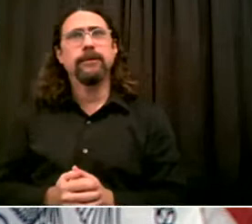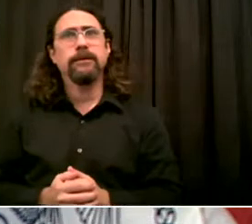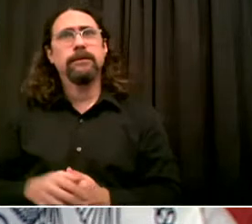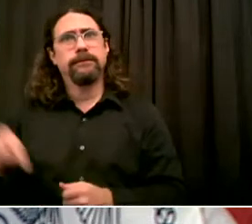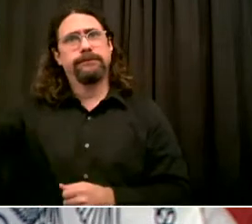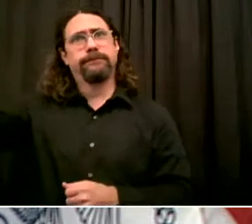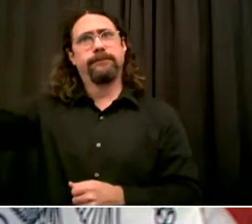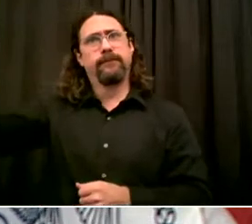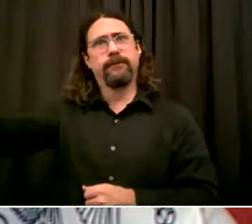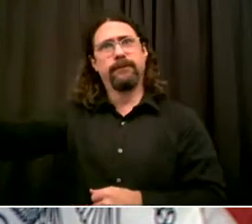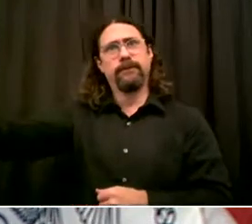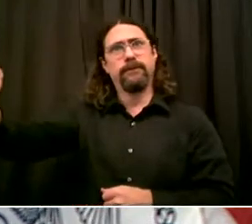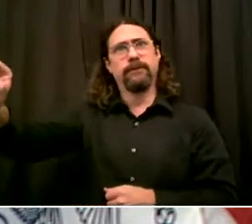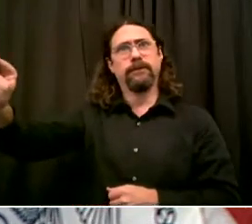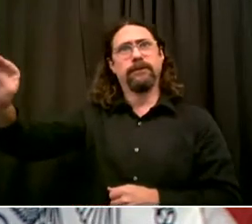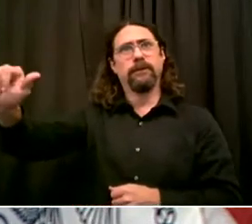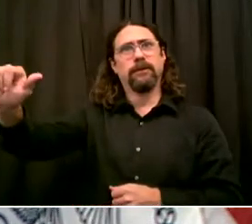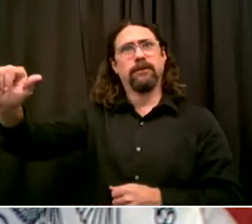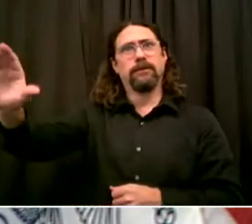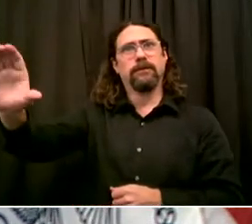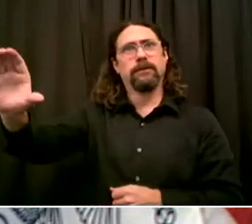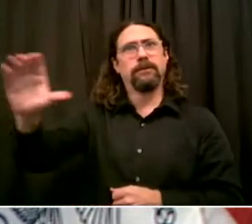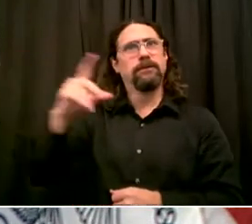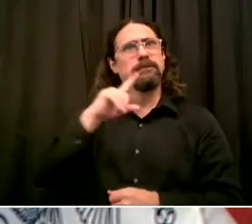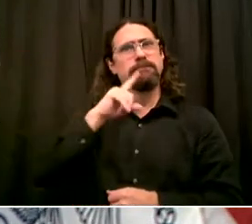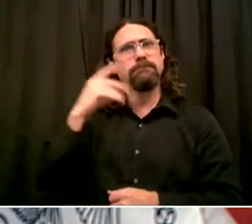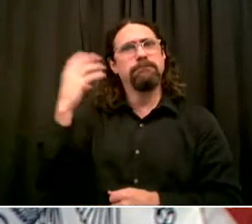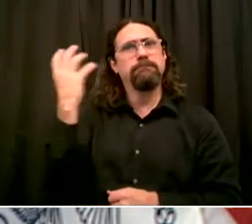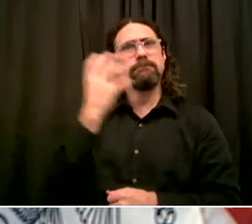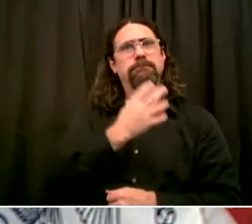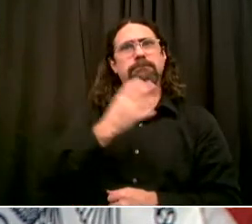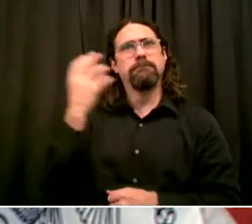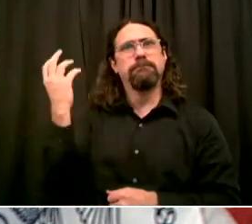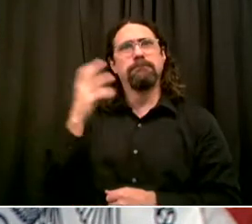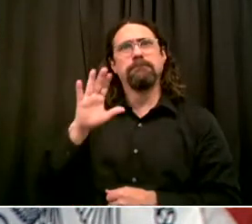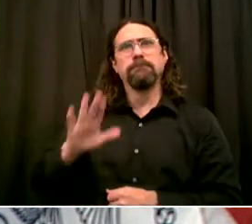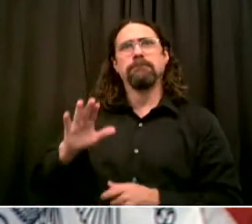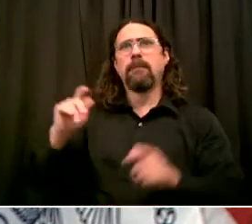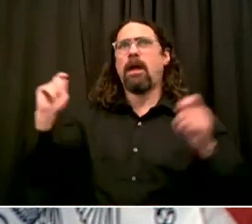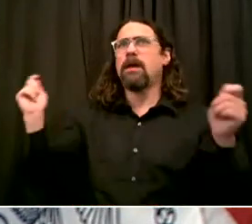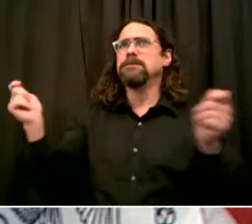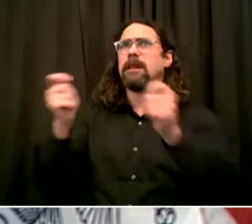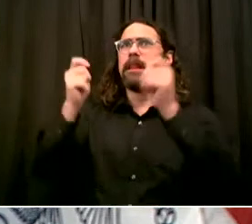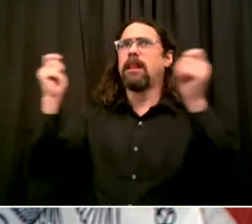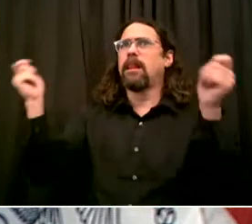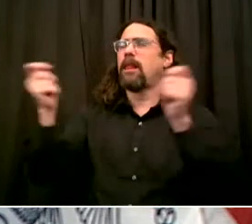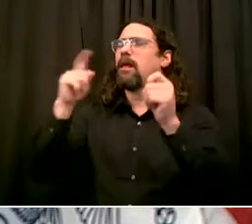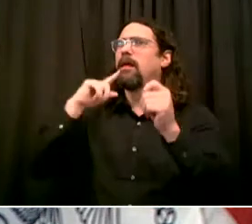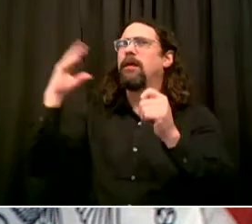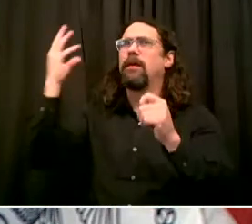THE E LHOIDAY SEASON IN THE CITY, NEW YORK CITY IS MAGICAL DDINURG G THE HOHODALIYS. MILLIONS OF PEOPLE COME HERE